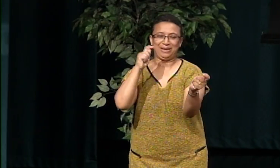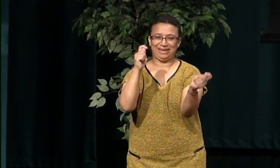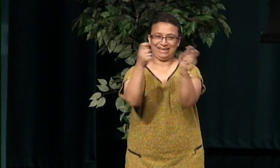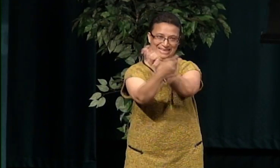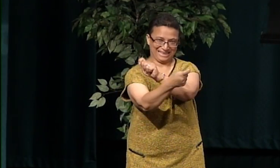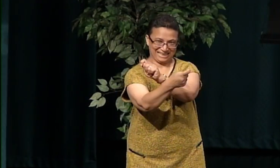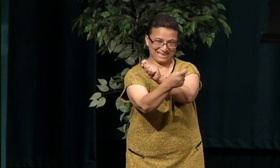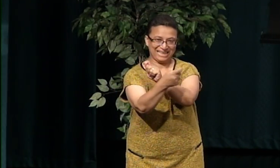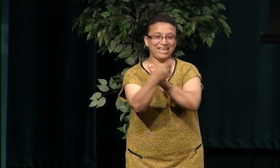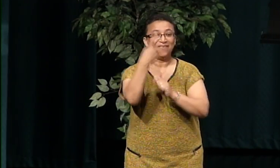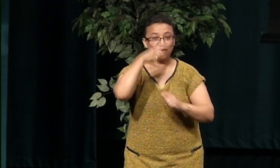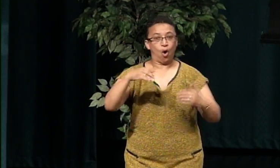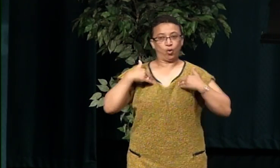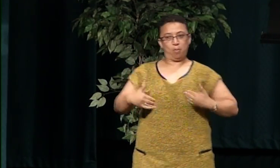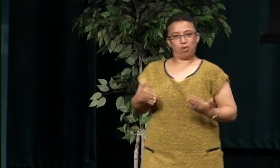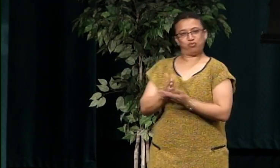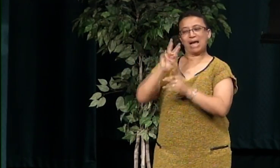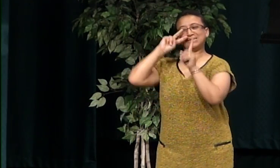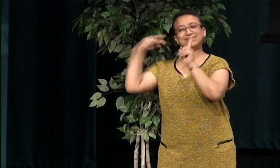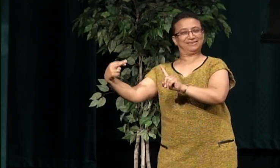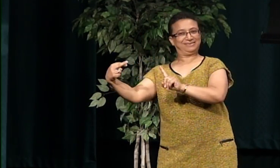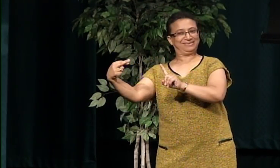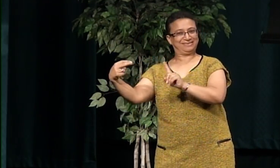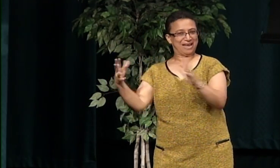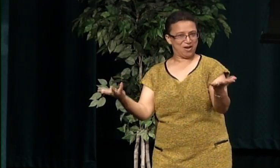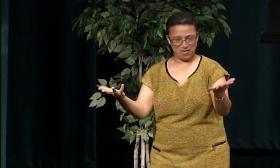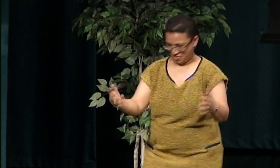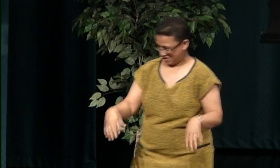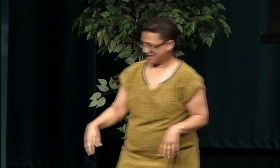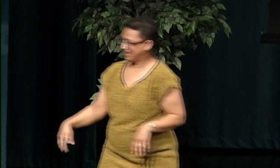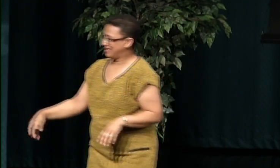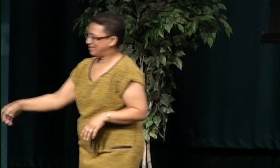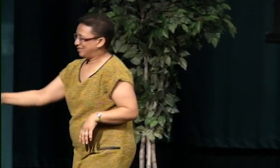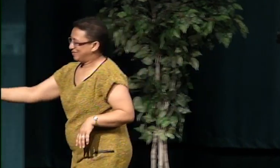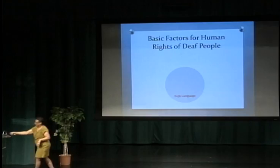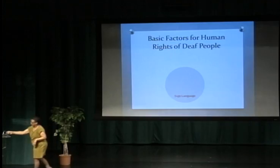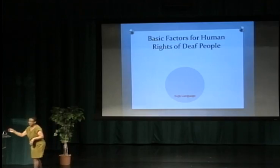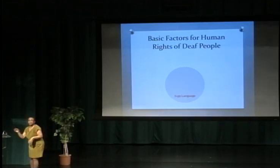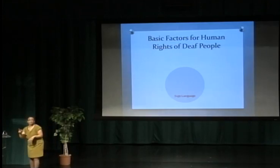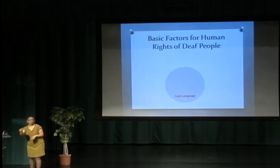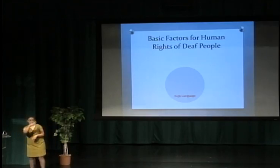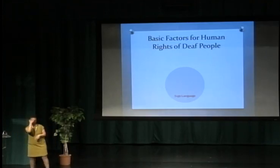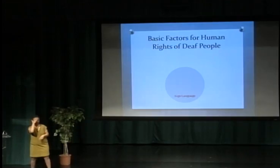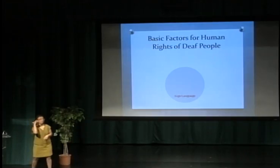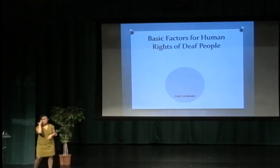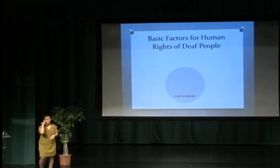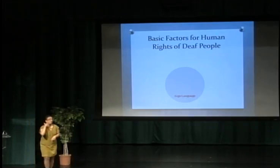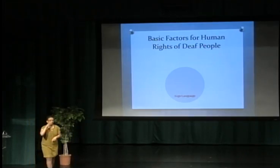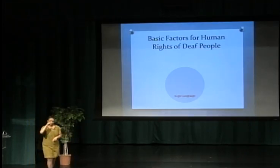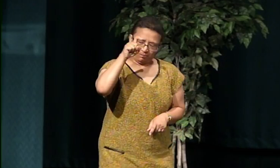But I have adapted it for the human rights perspective.